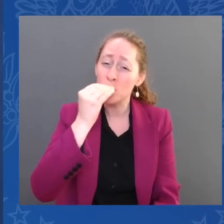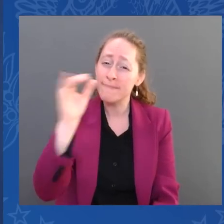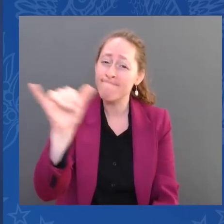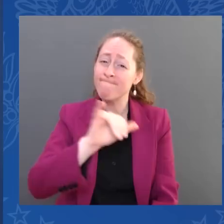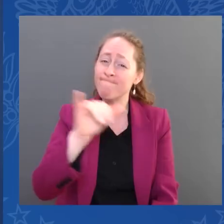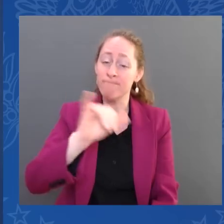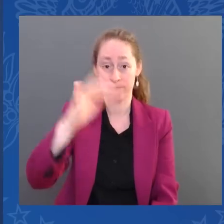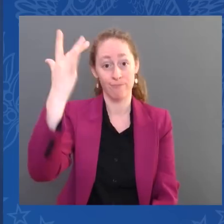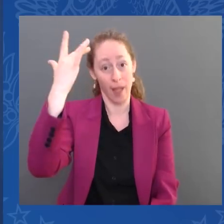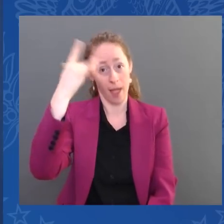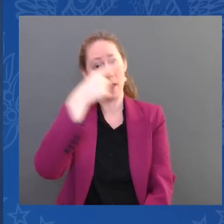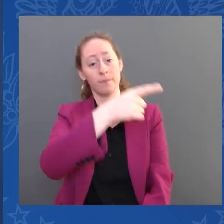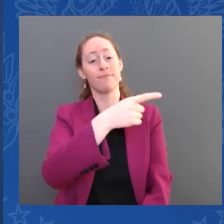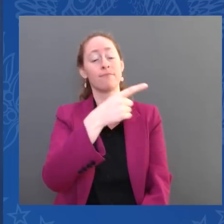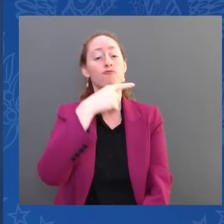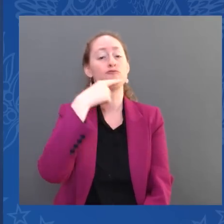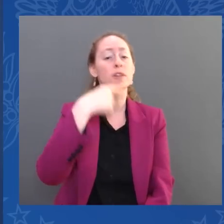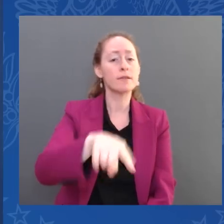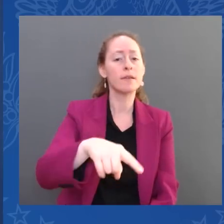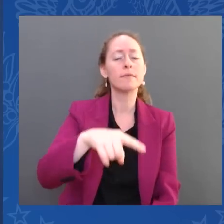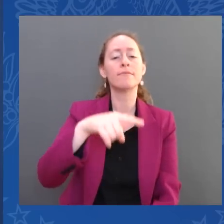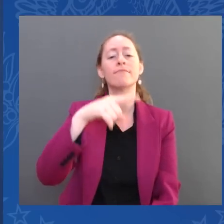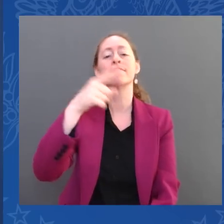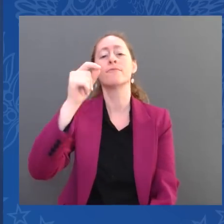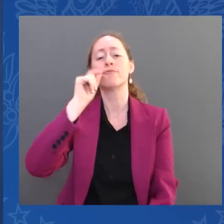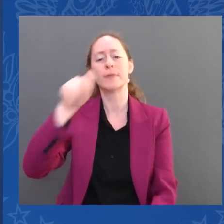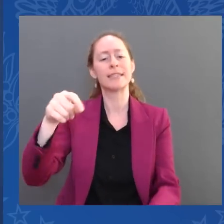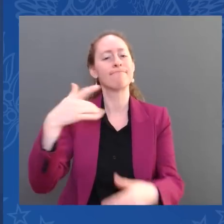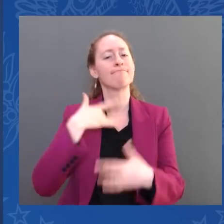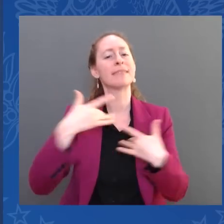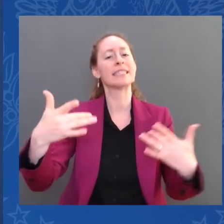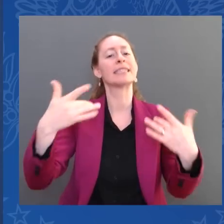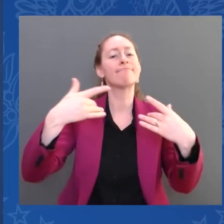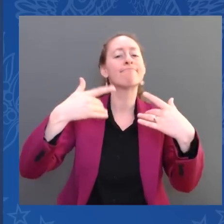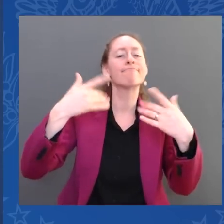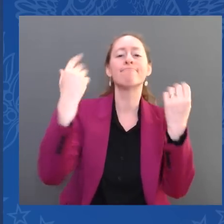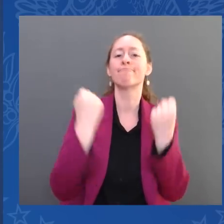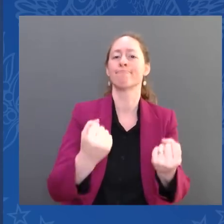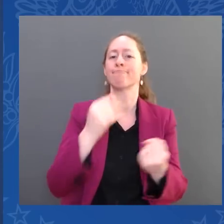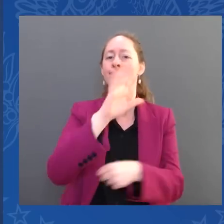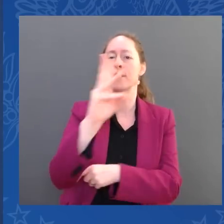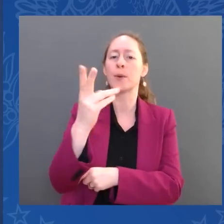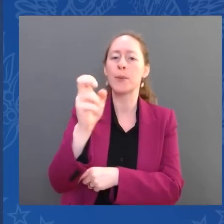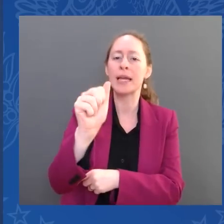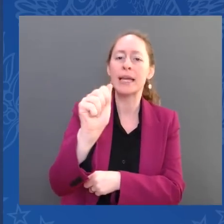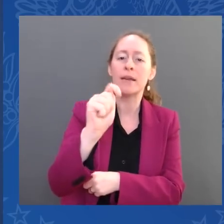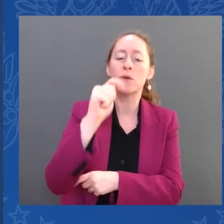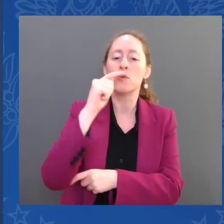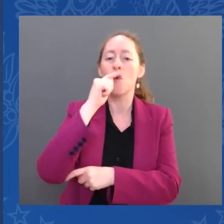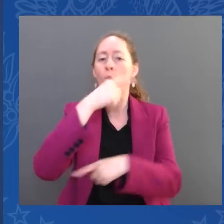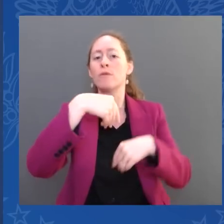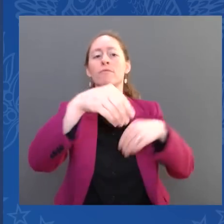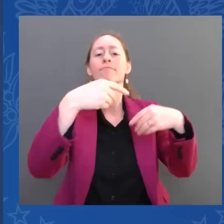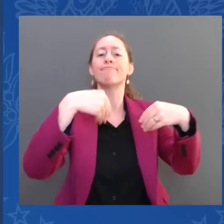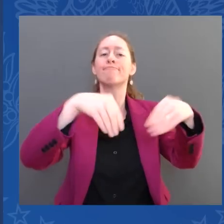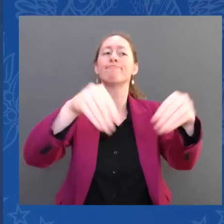the basic product for so many foods around the world. Ukraine has 20 million tons of grain in storage right now,